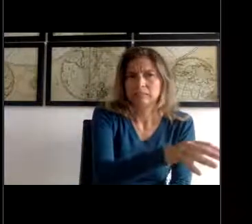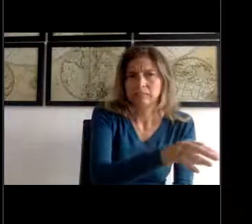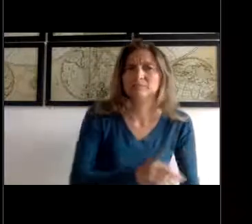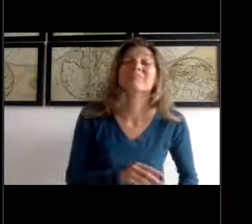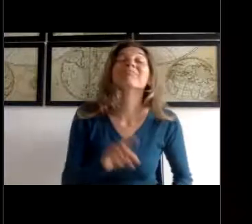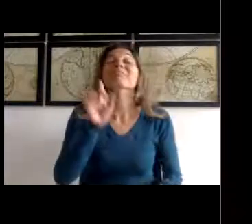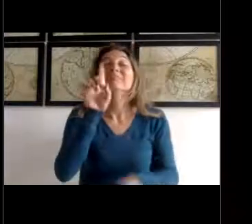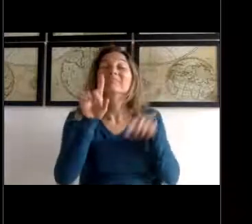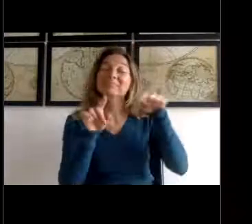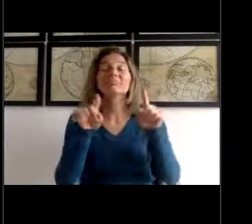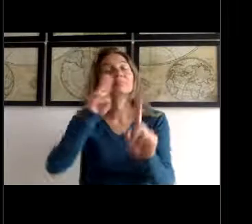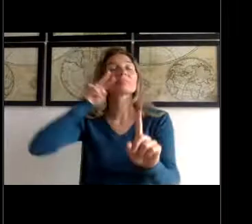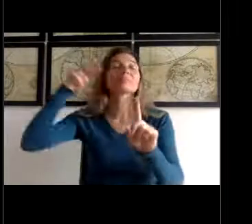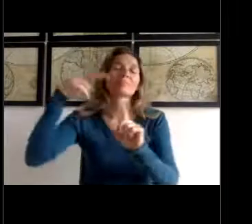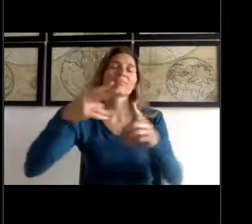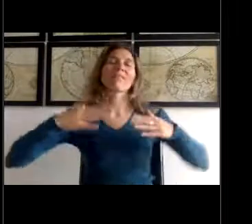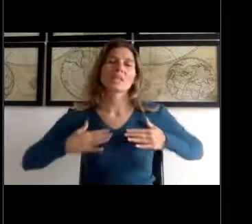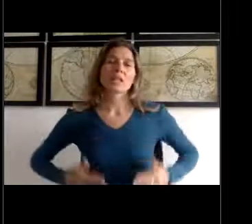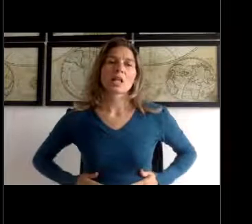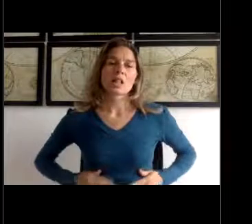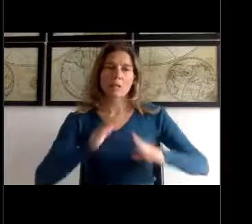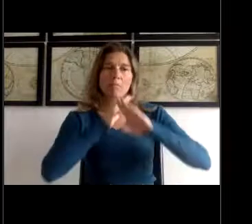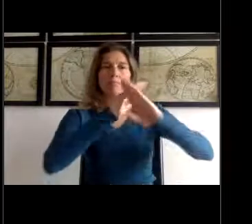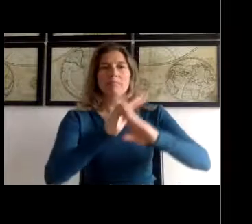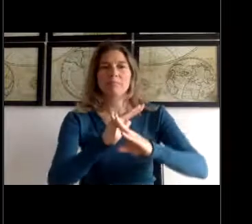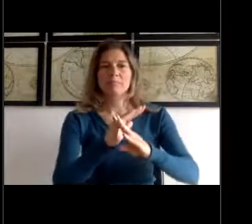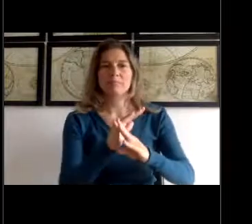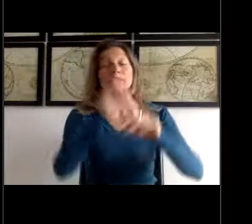That was the most common perception of sending organisations